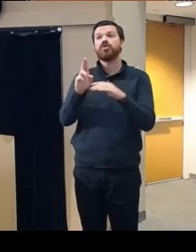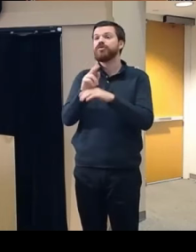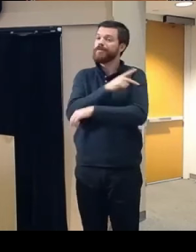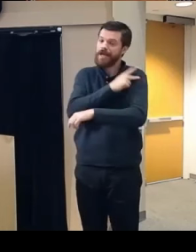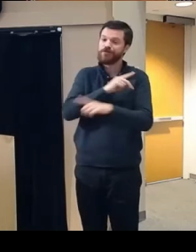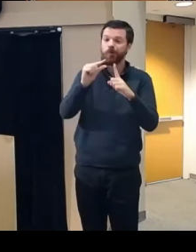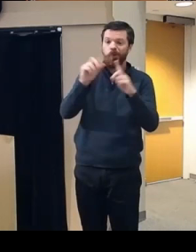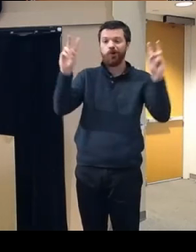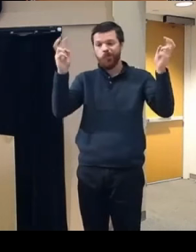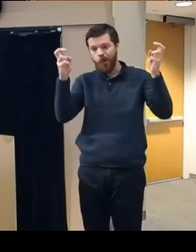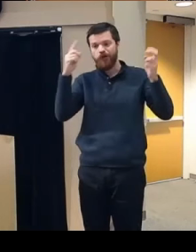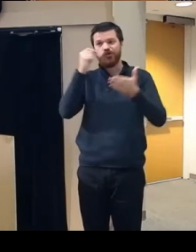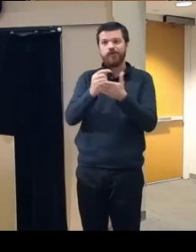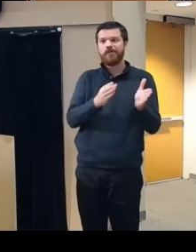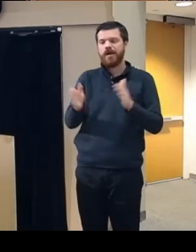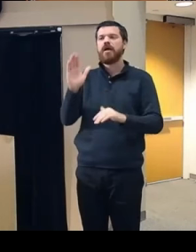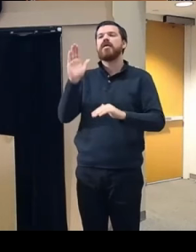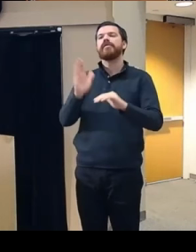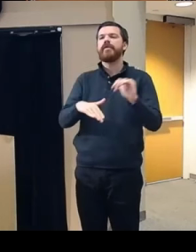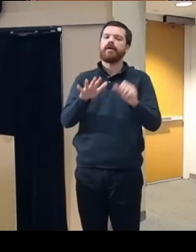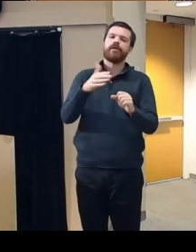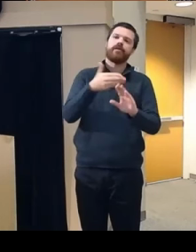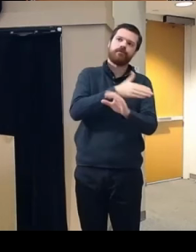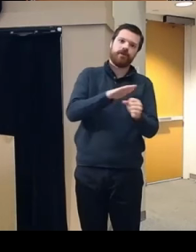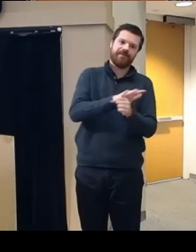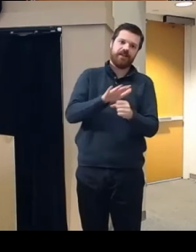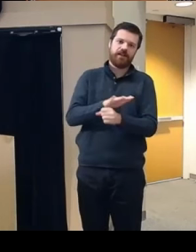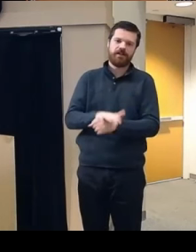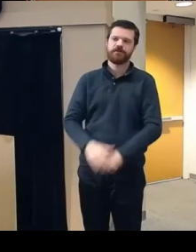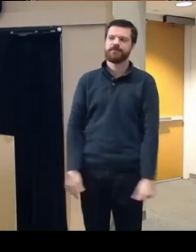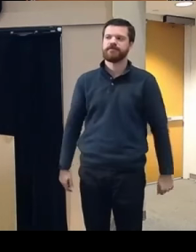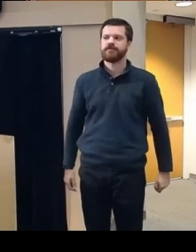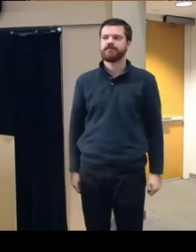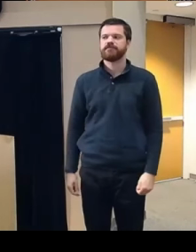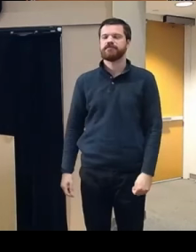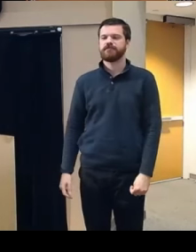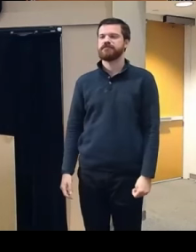for treatment plans instead of the pre-populated list that was demonstrated absolutely absolutely